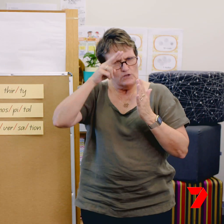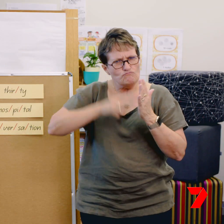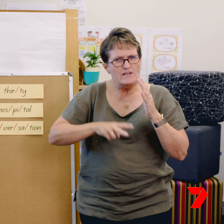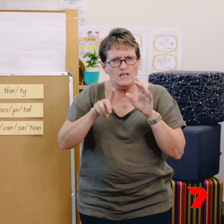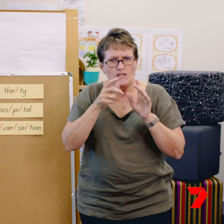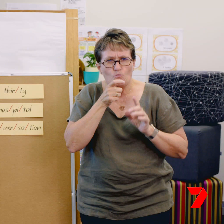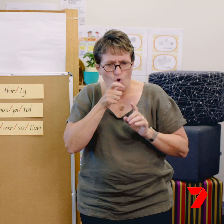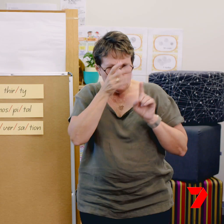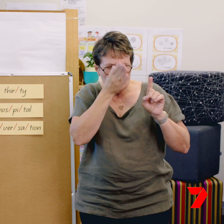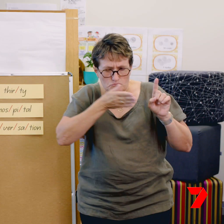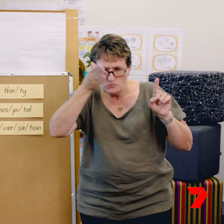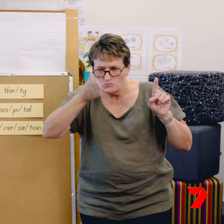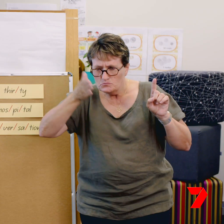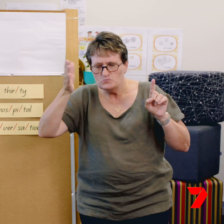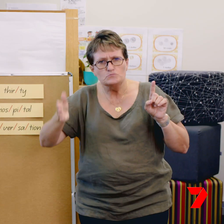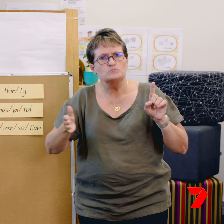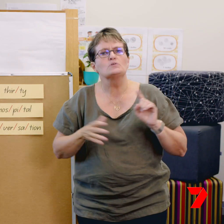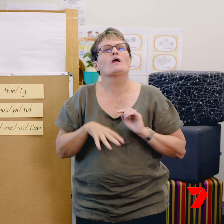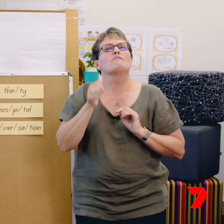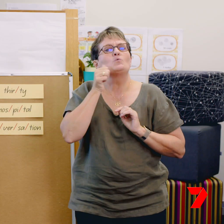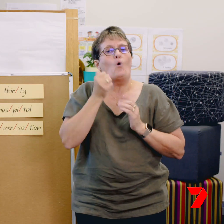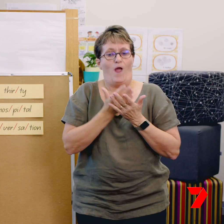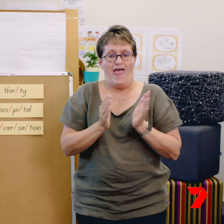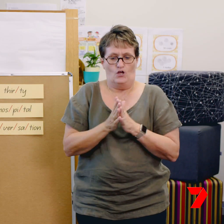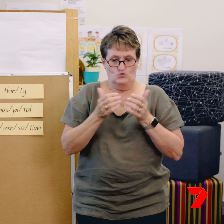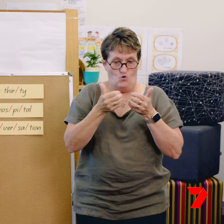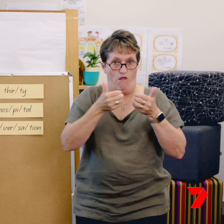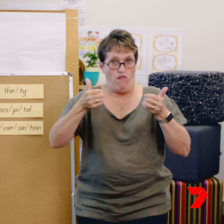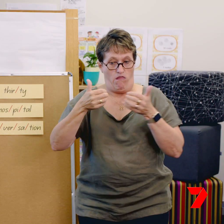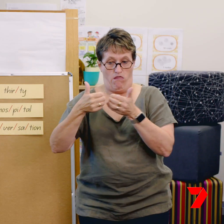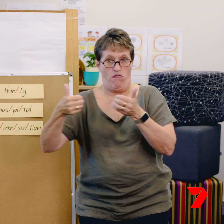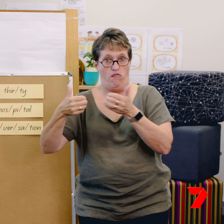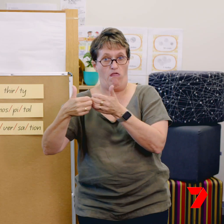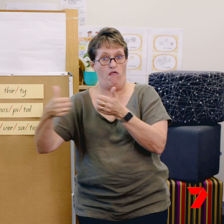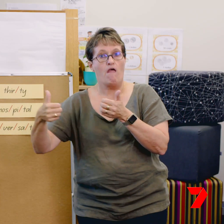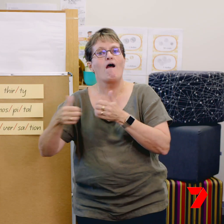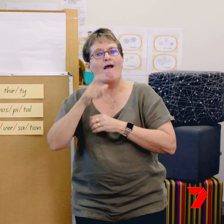Knowing how to break these words into syllables helps us read each part.